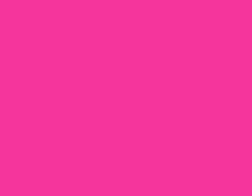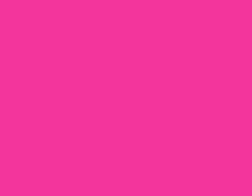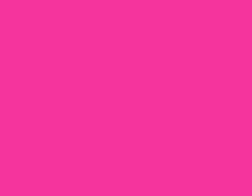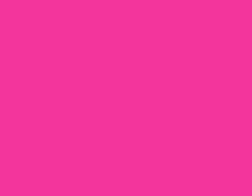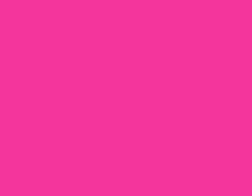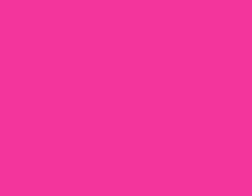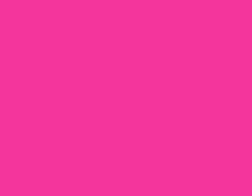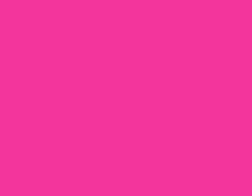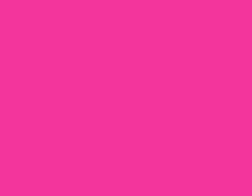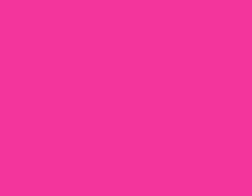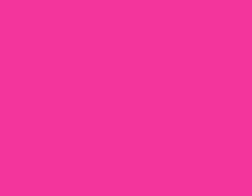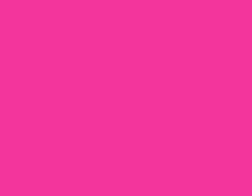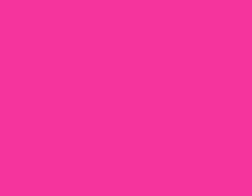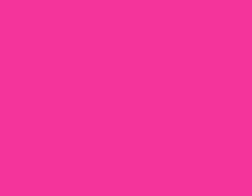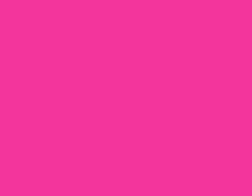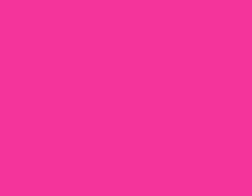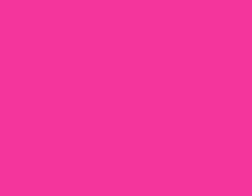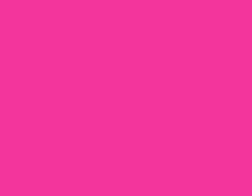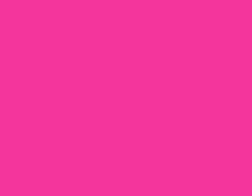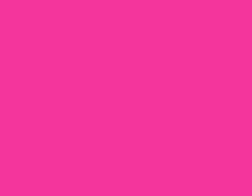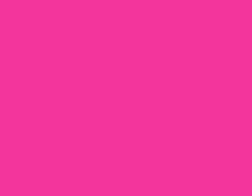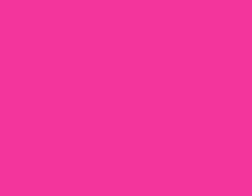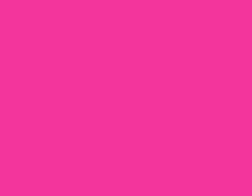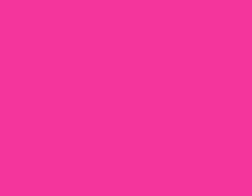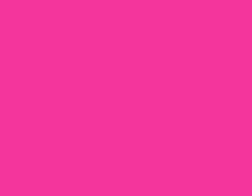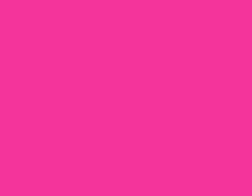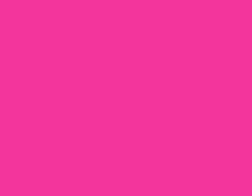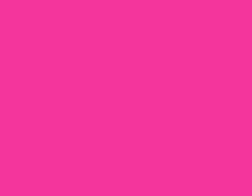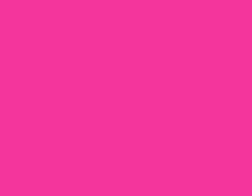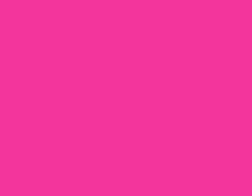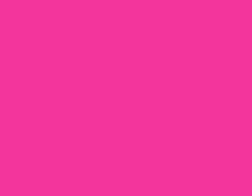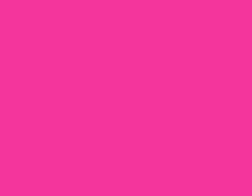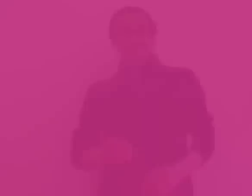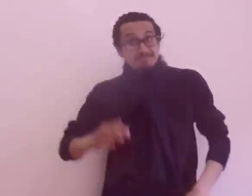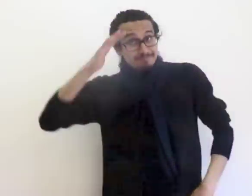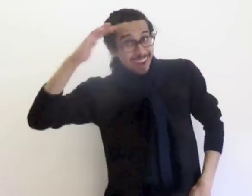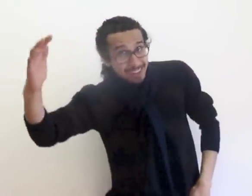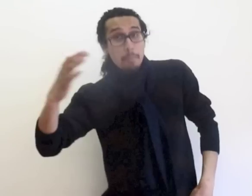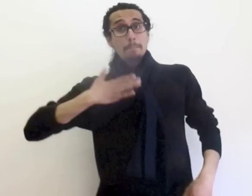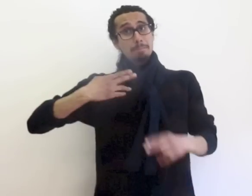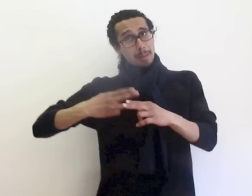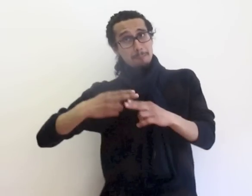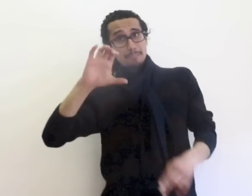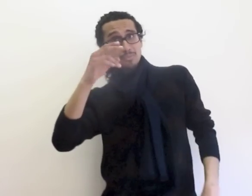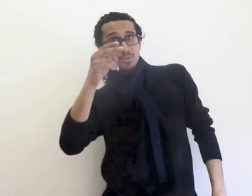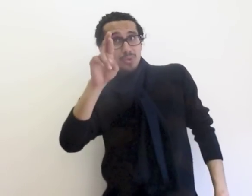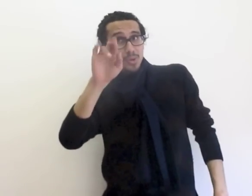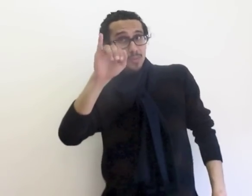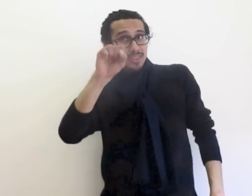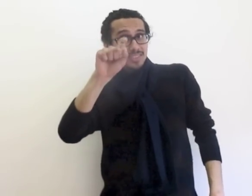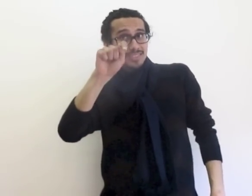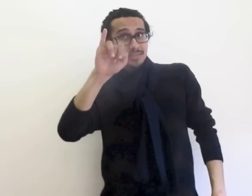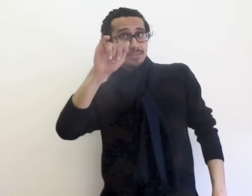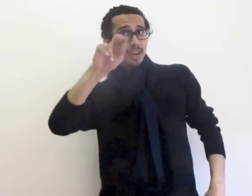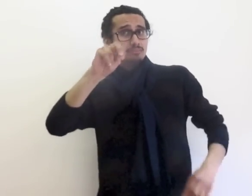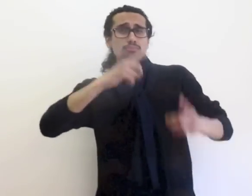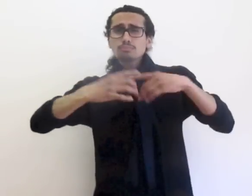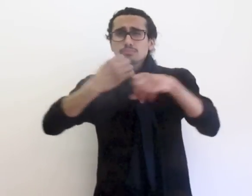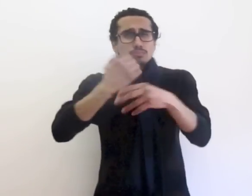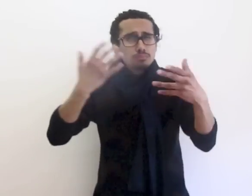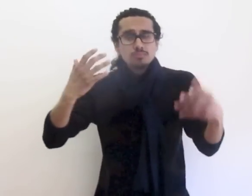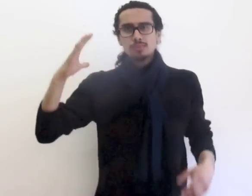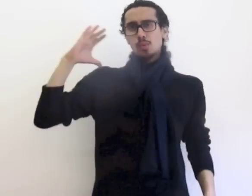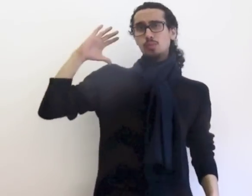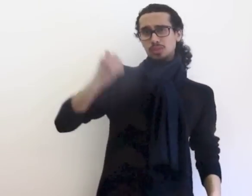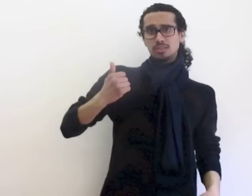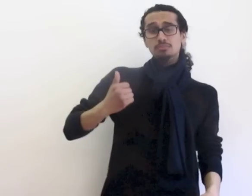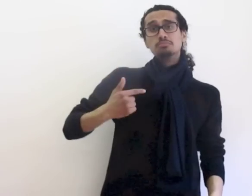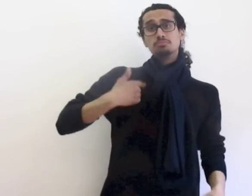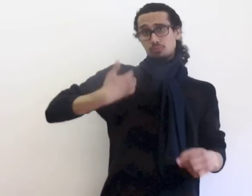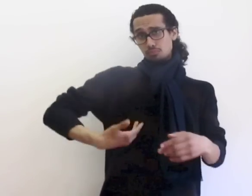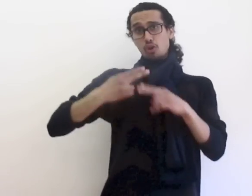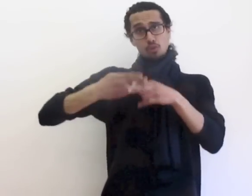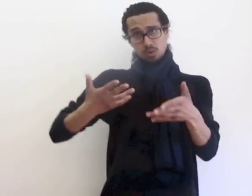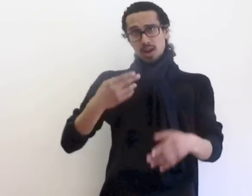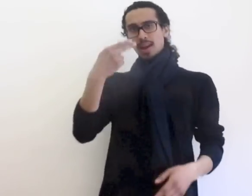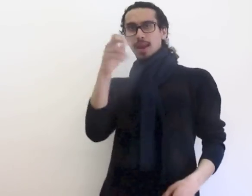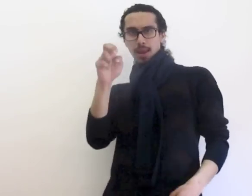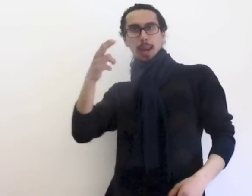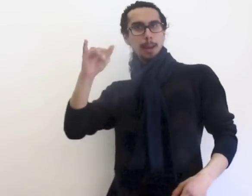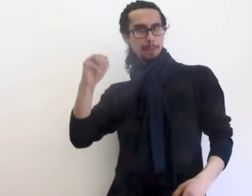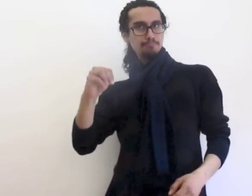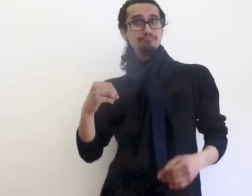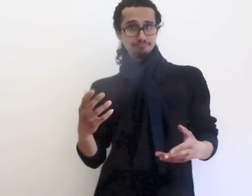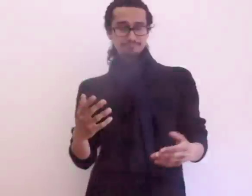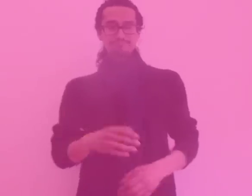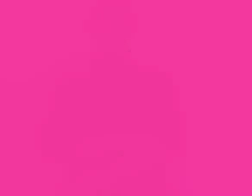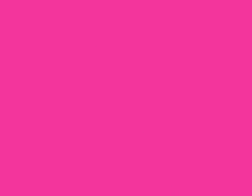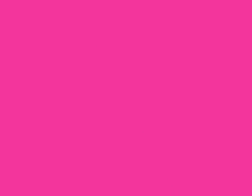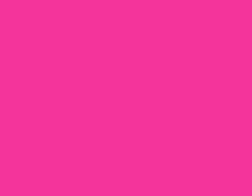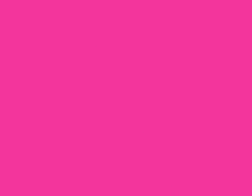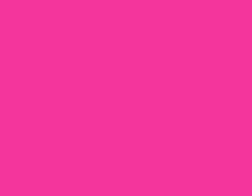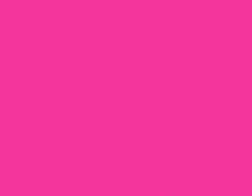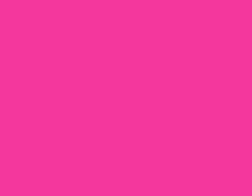Hello, my name is Christian. I go by he/him pronouns. I will be signing in this vlog.